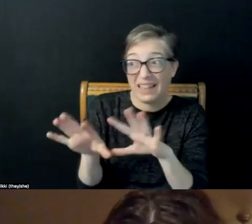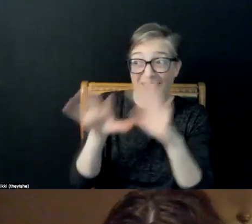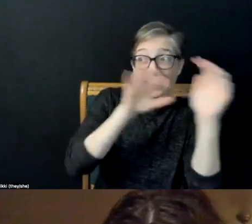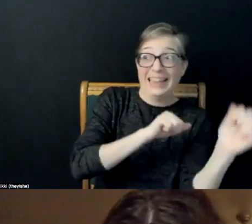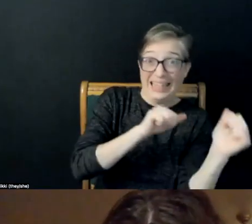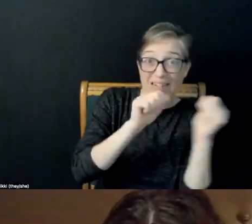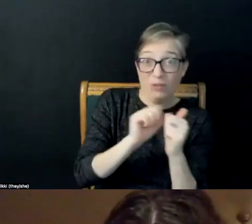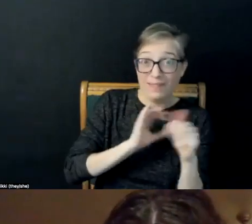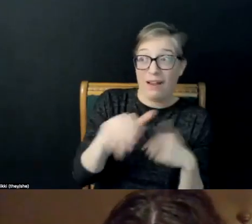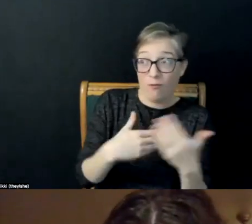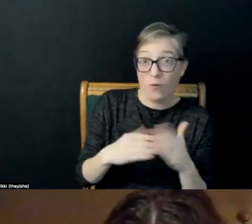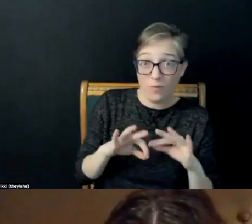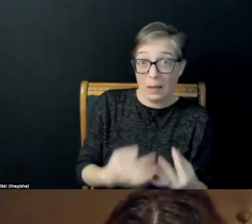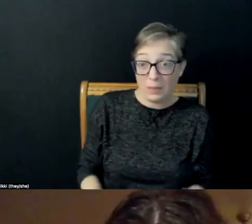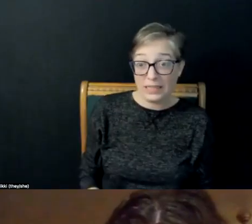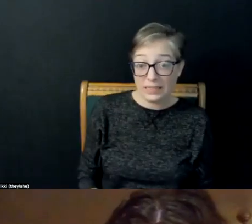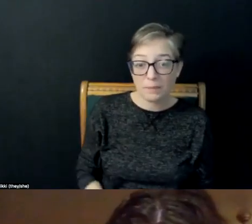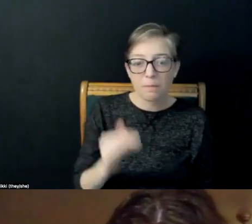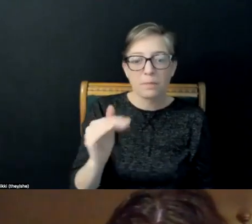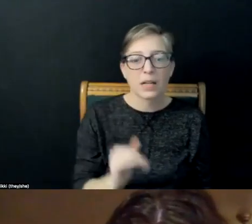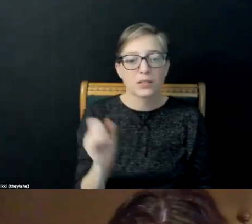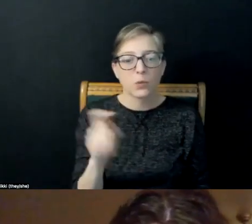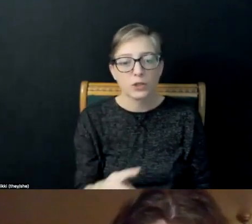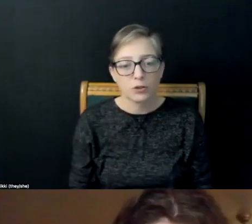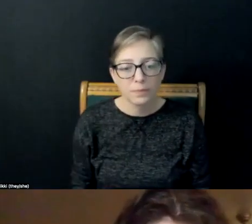Next question for the panelists.